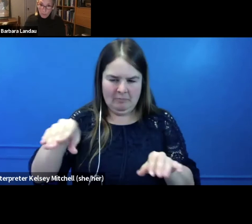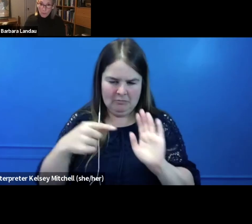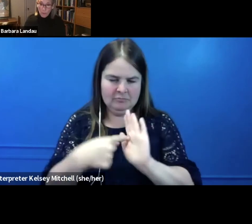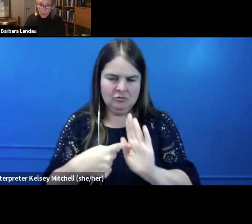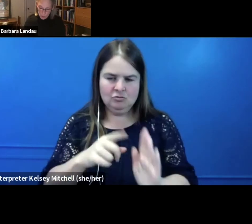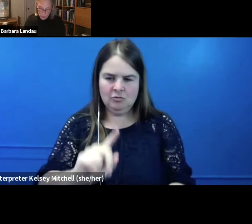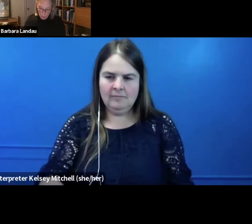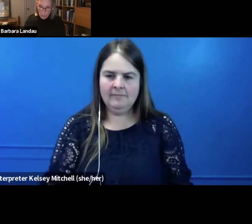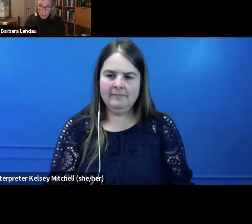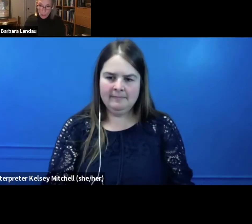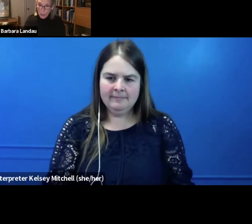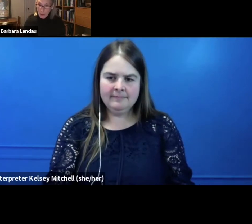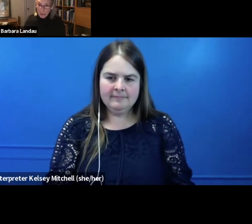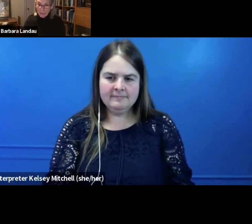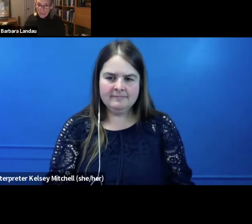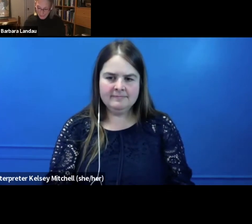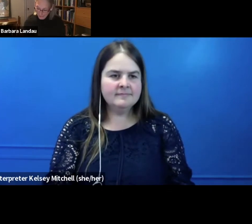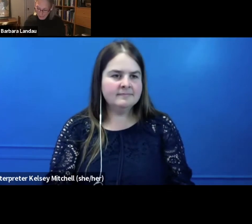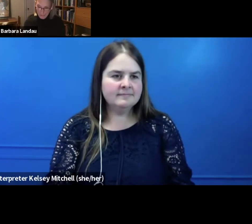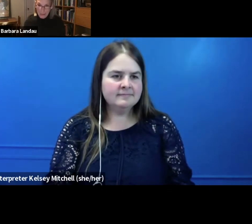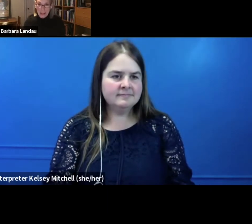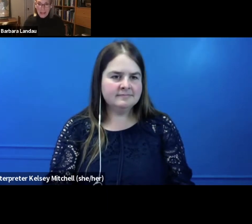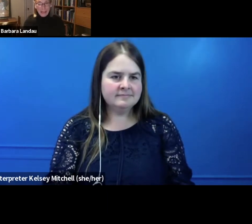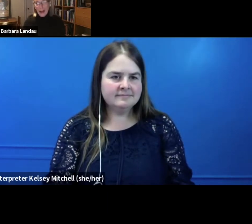the first thing i want to show